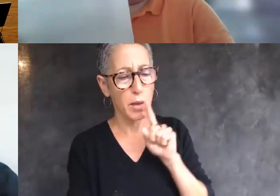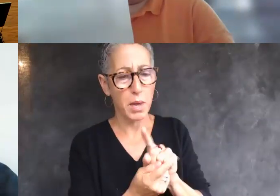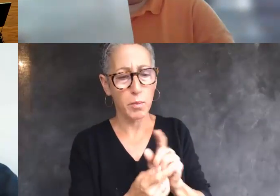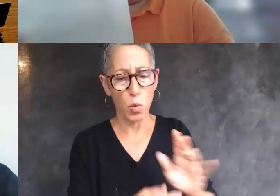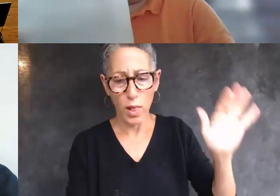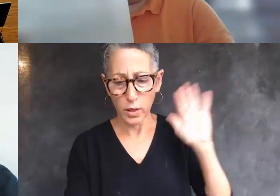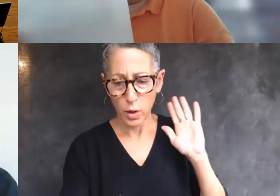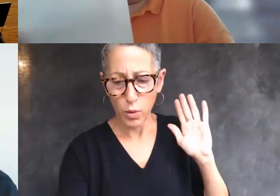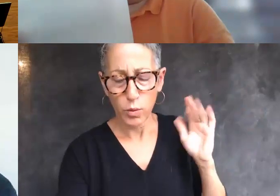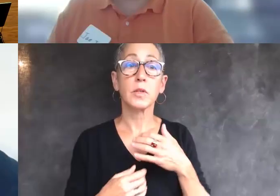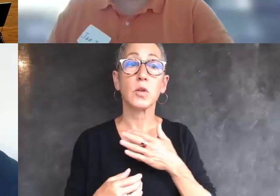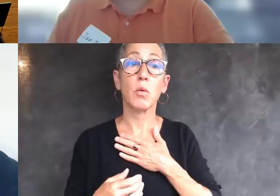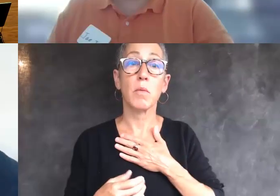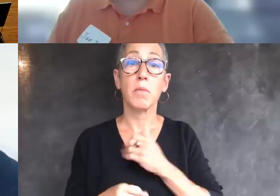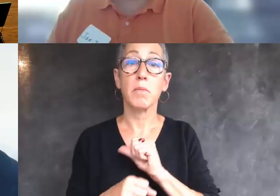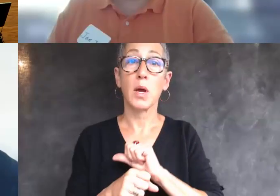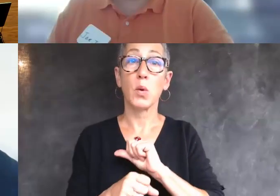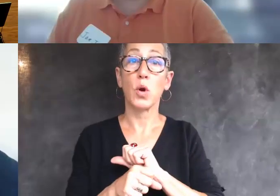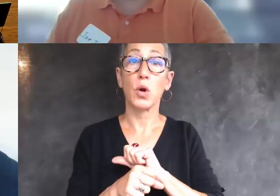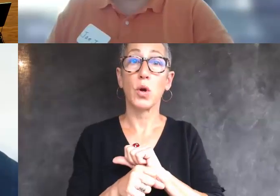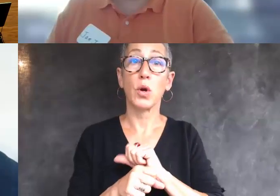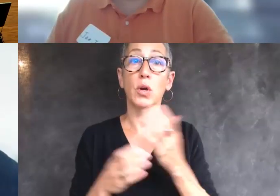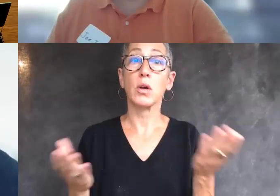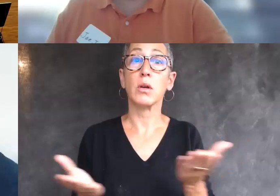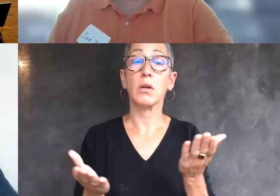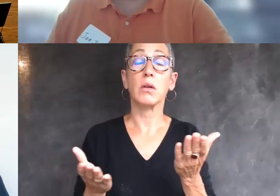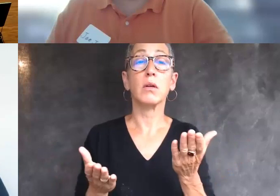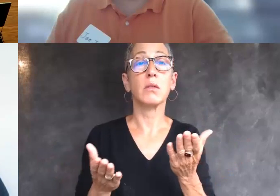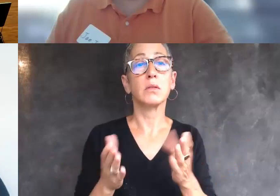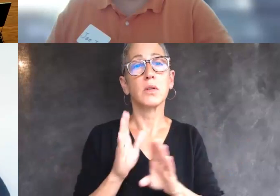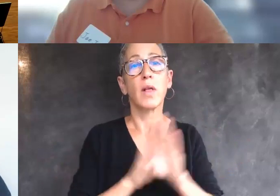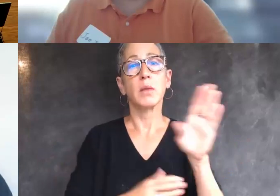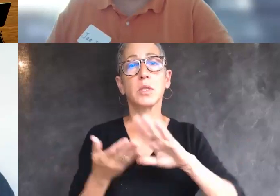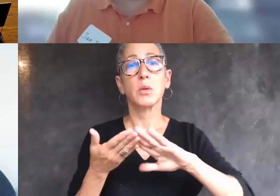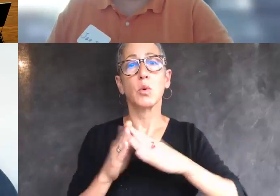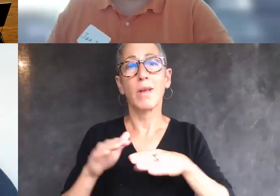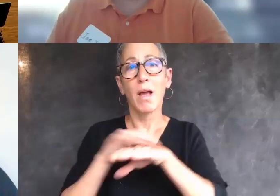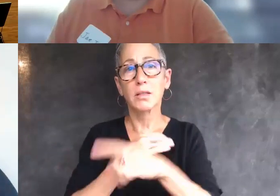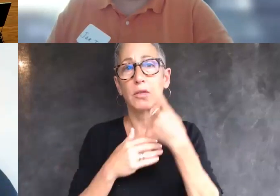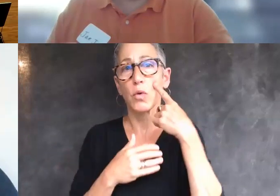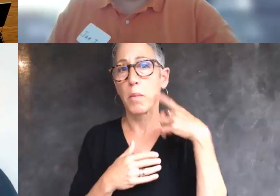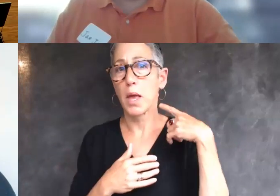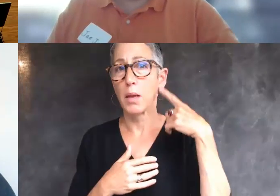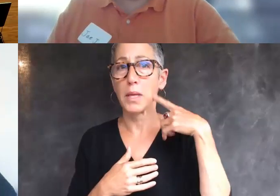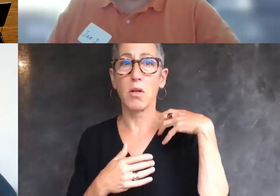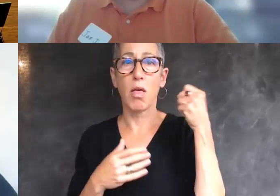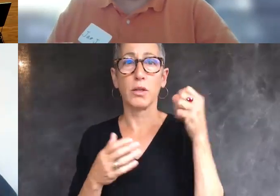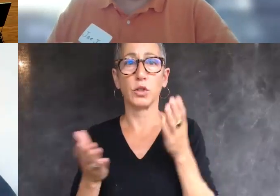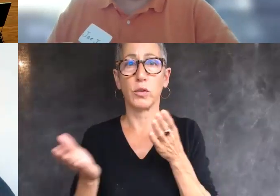to speak to is about creating community access for mental health services. He spoke about the shortage of providers.